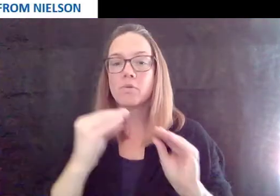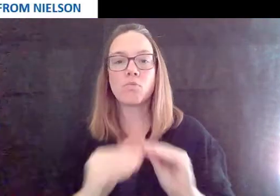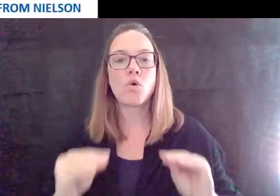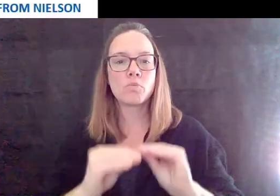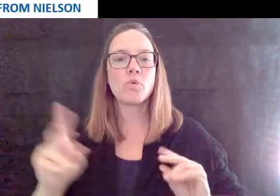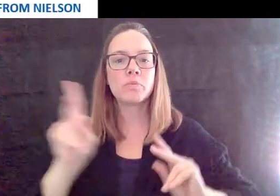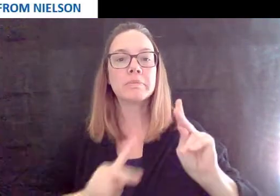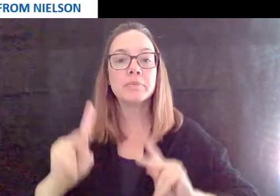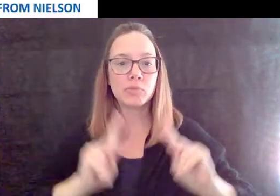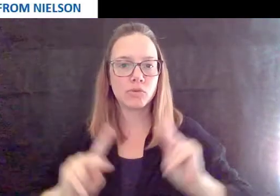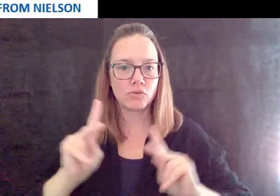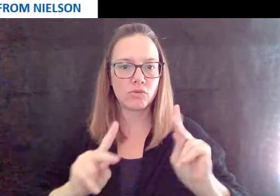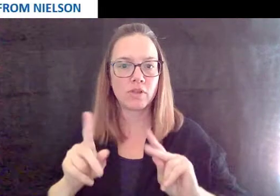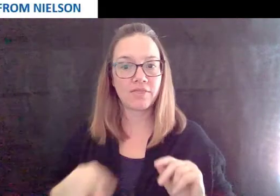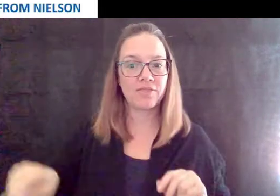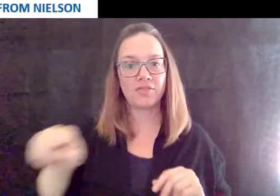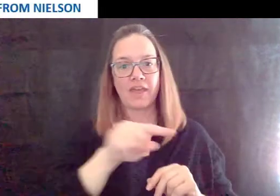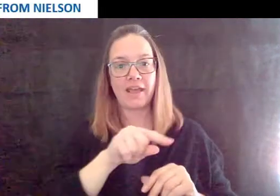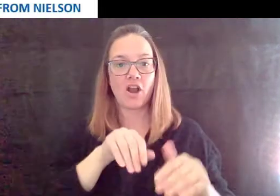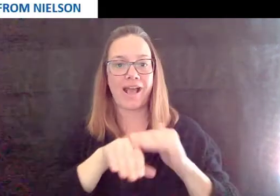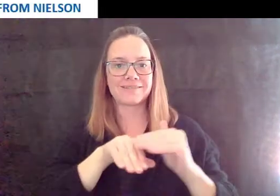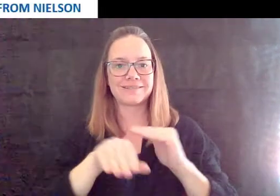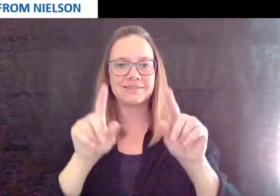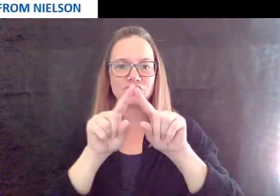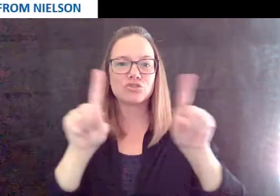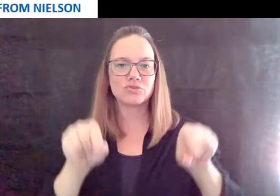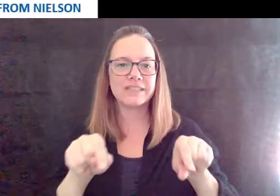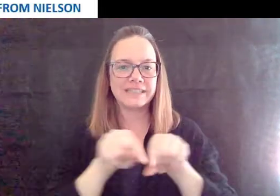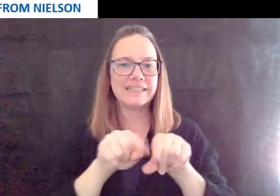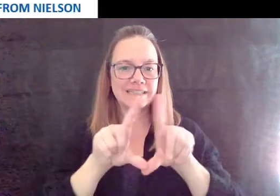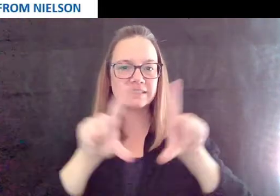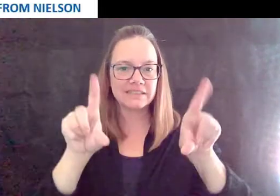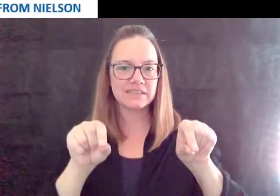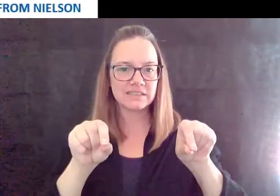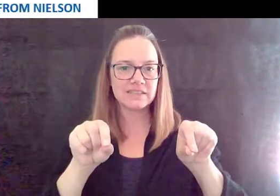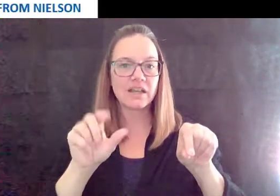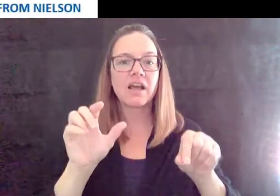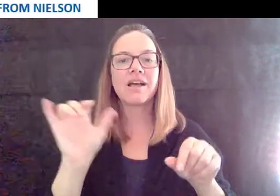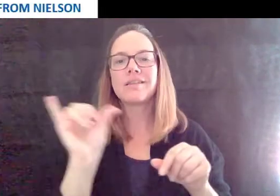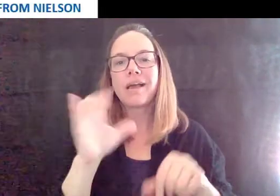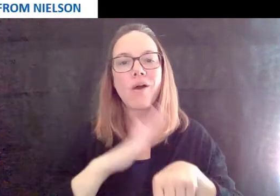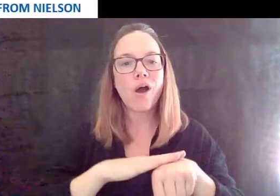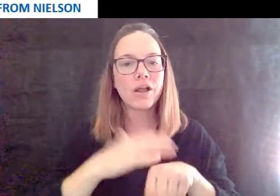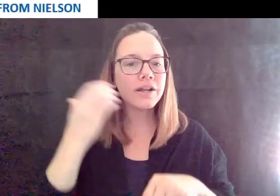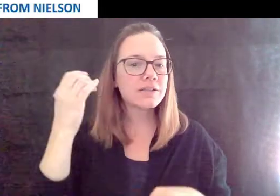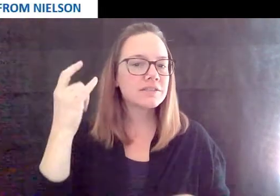people are accessing screens and digital content on a smartphone device.